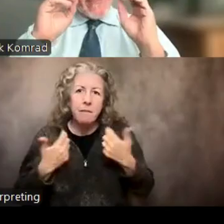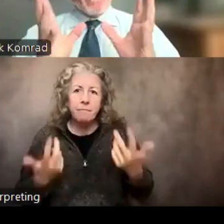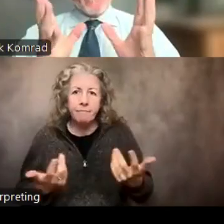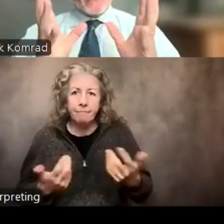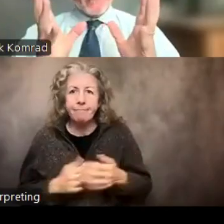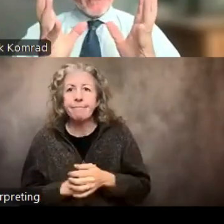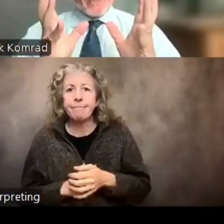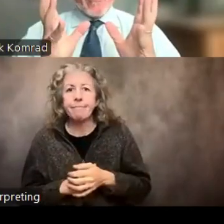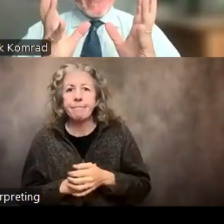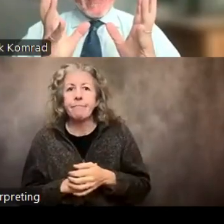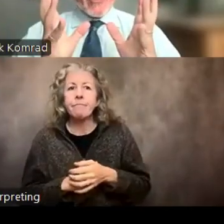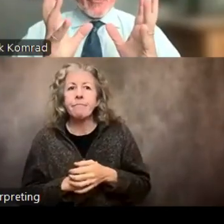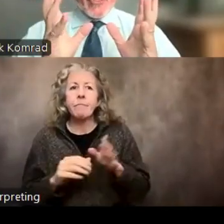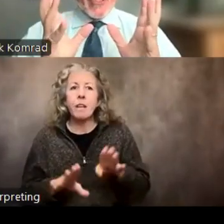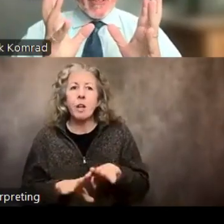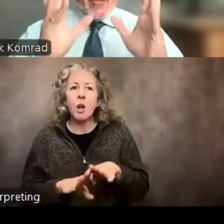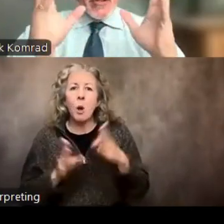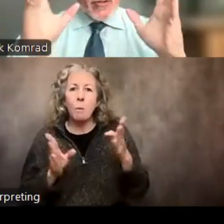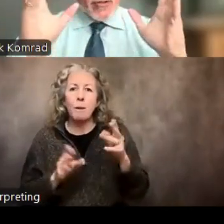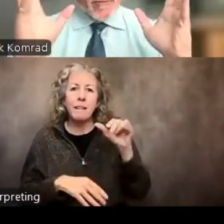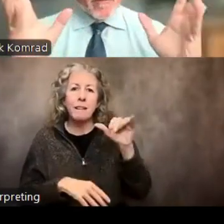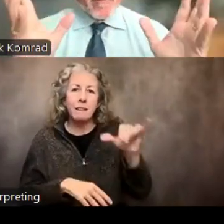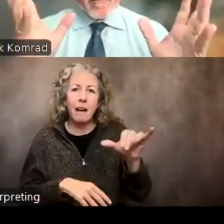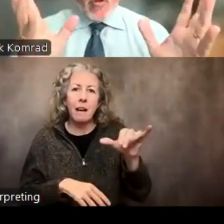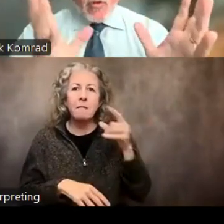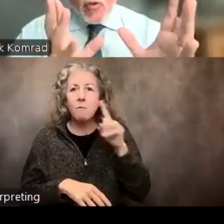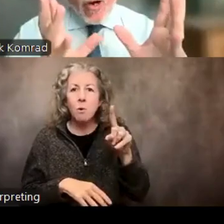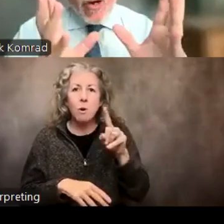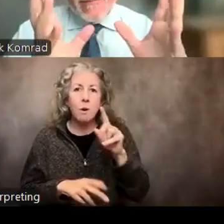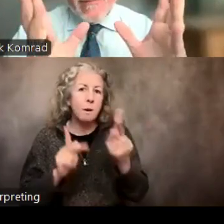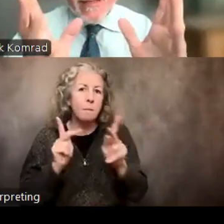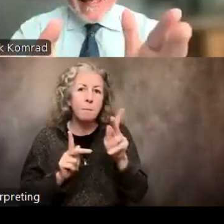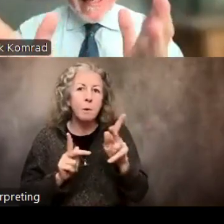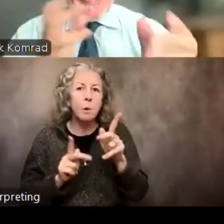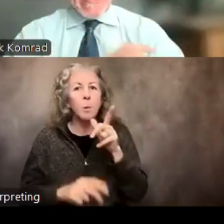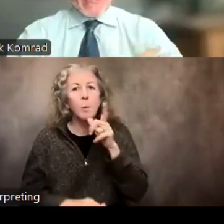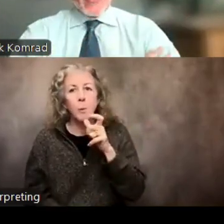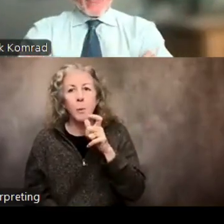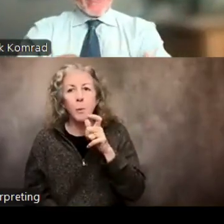opened the euthanasia regime to people who are in that category,